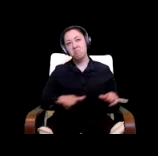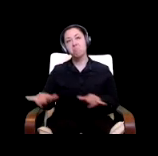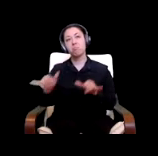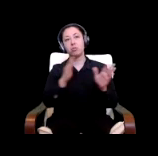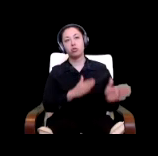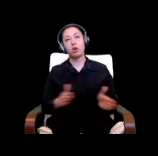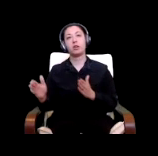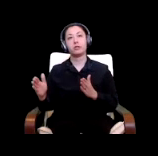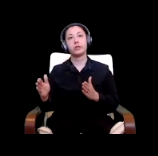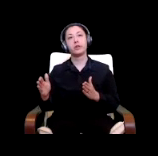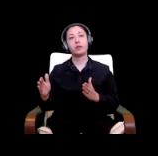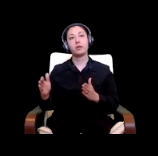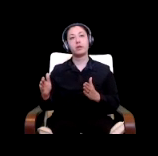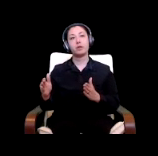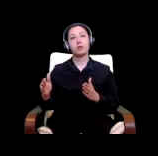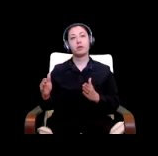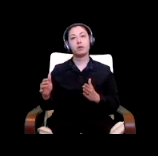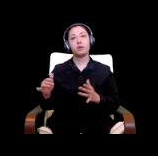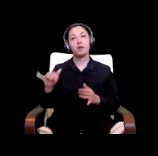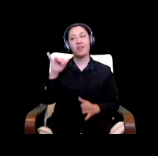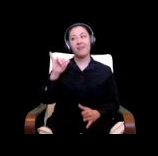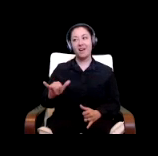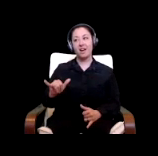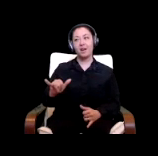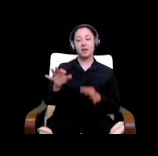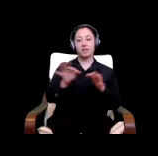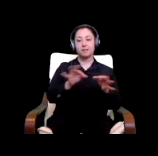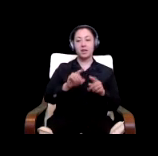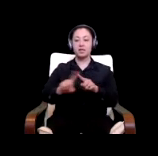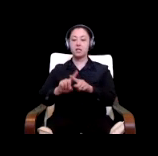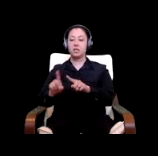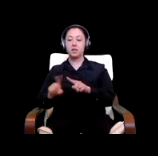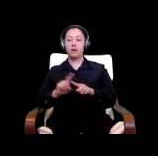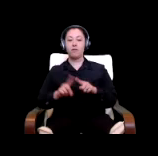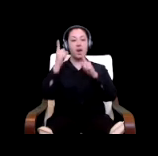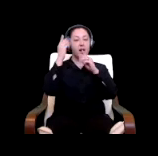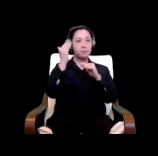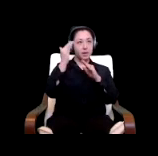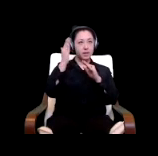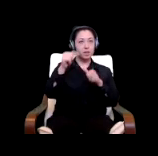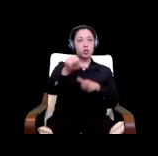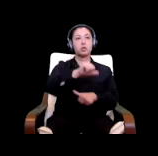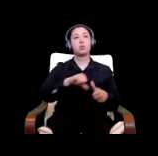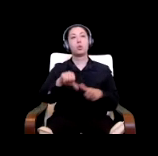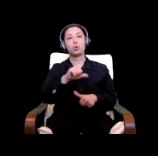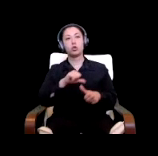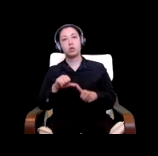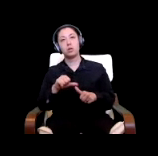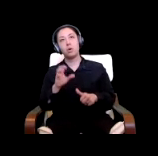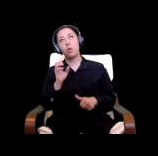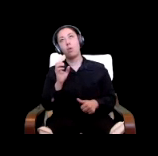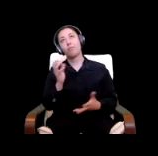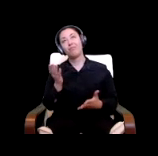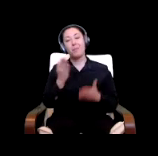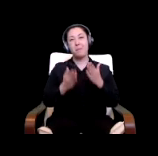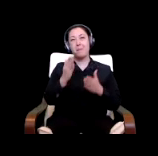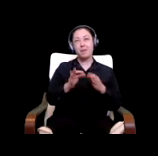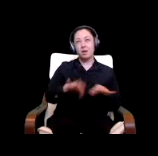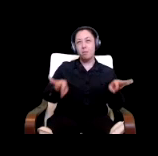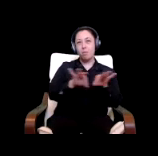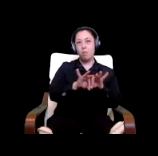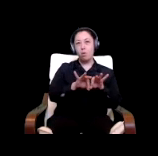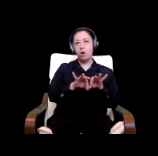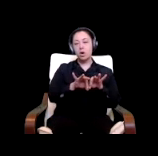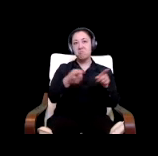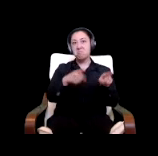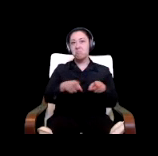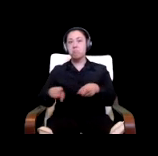especially breaks down different social expectations or specific events coming up.